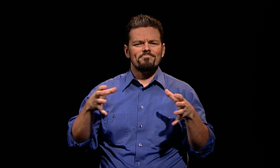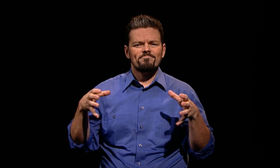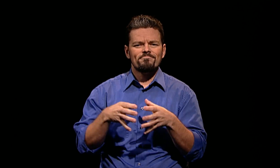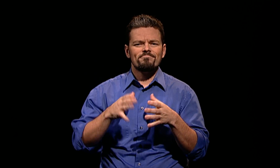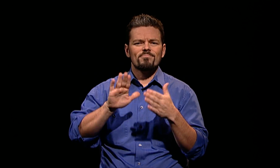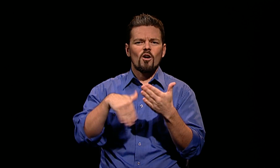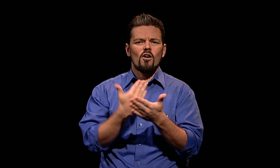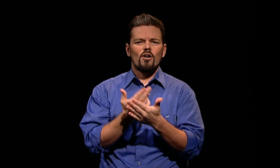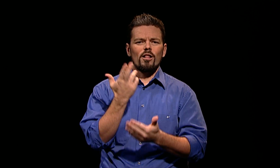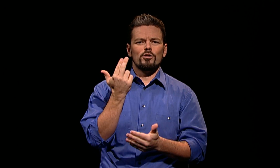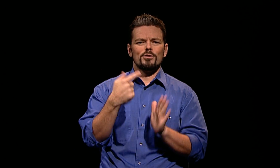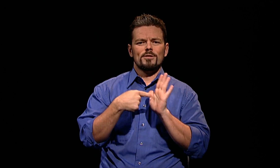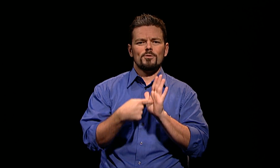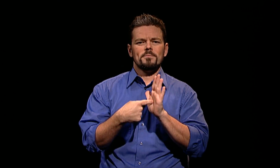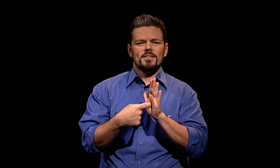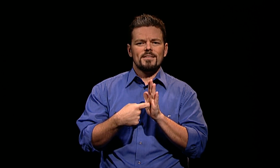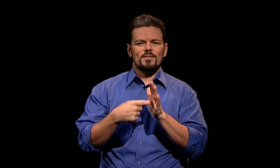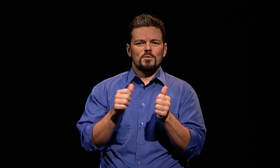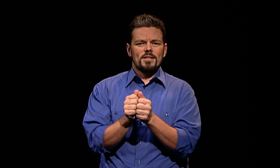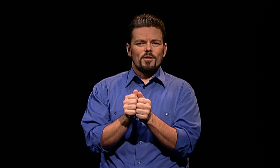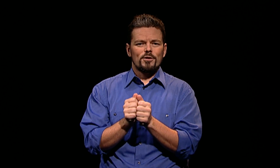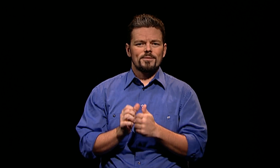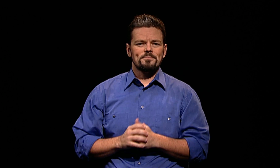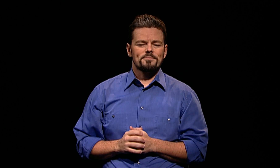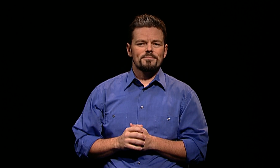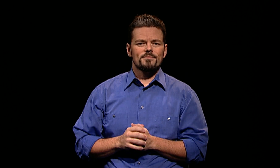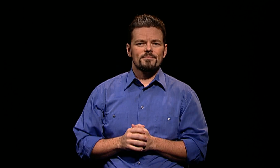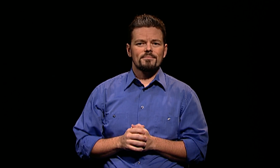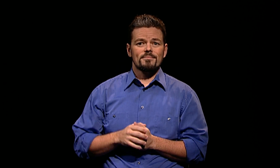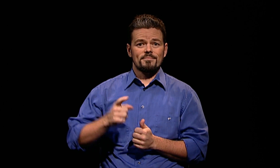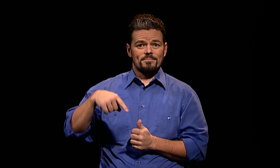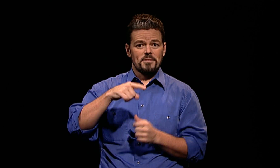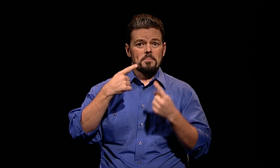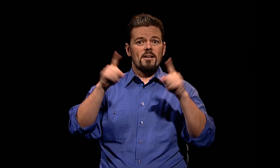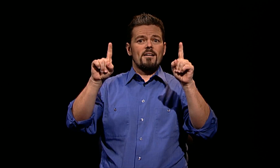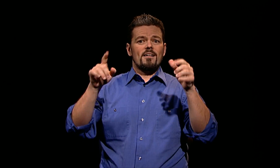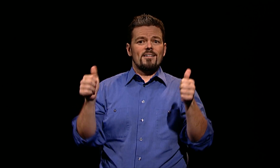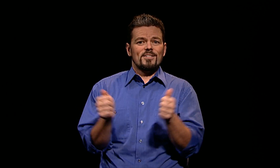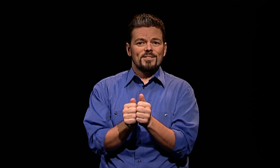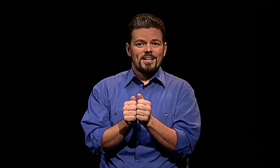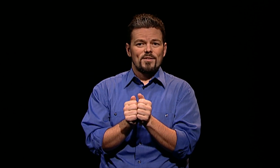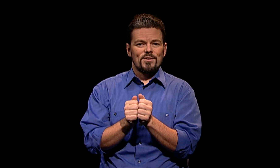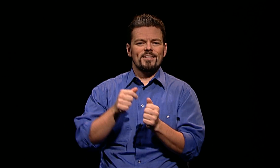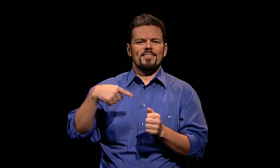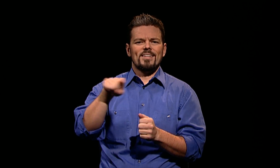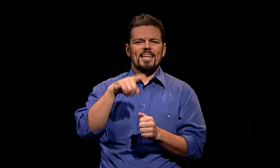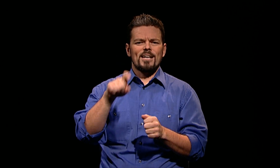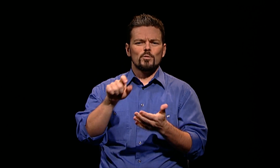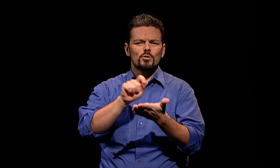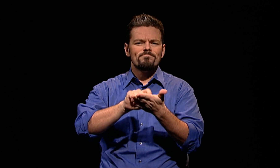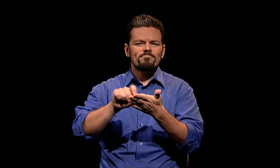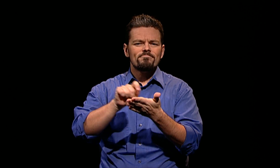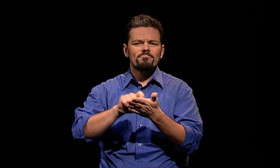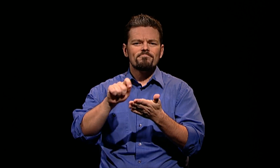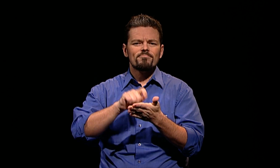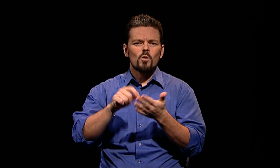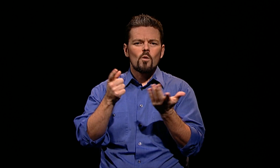THIS WAS NO EASY TASK TO GET THE REPRESENTATIVES OF THE 13 COLONIES TOGETHER. WHEN THEY FINALLY DID GET TOGETHER,